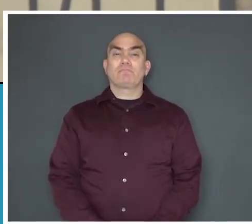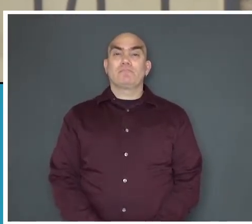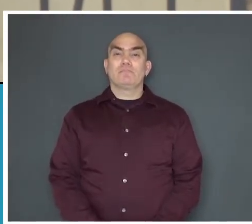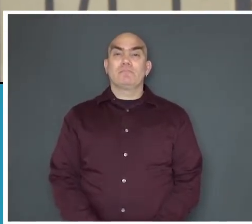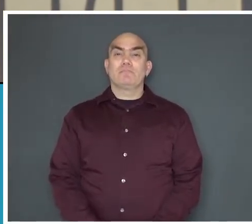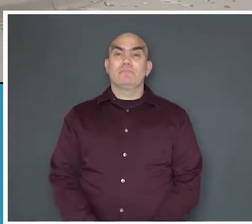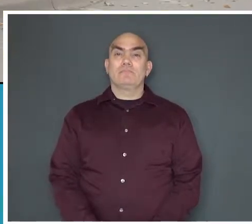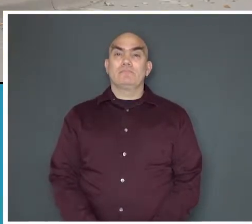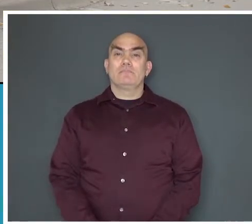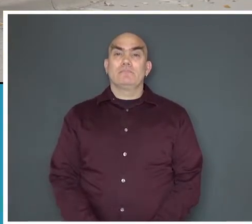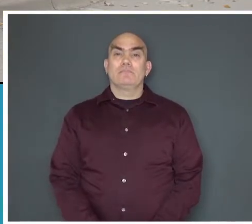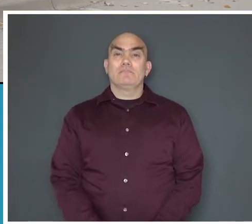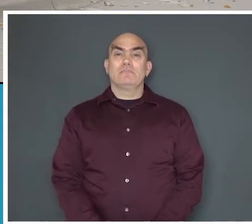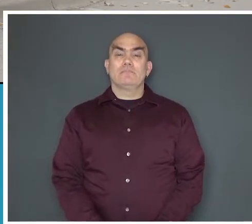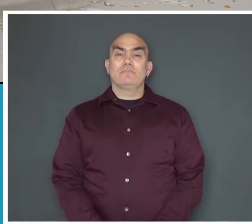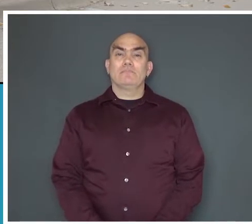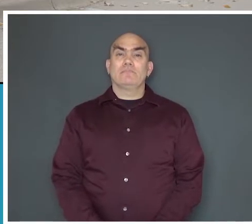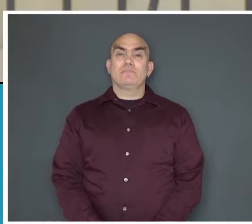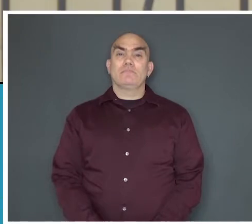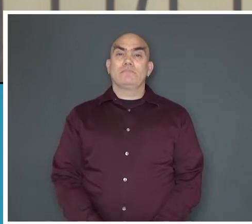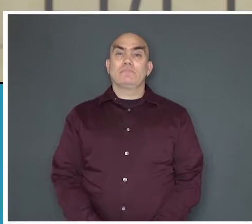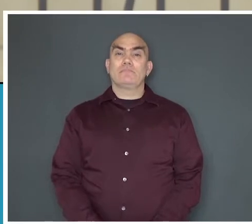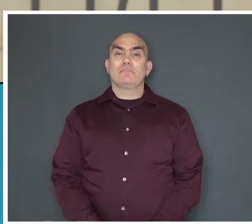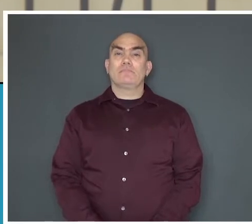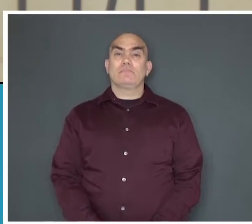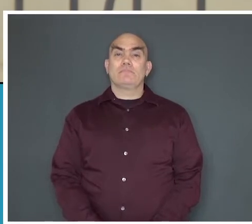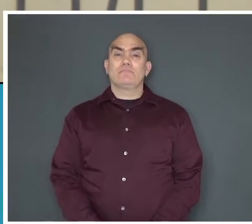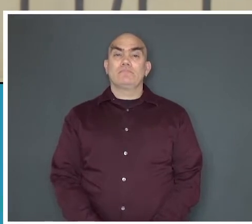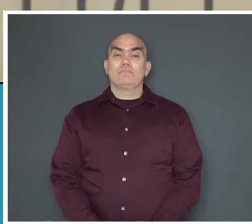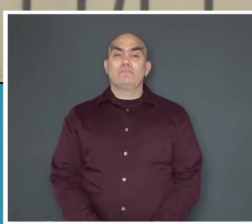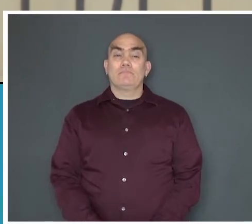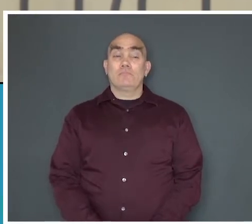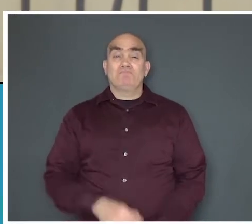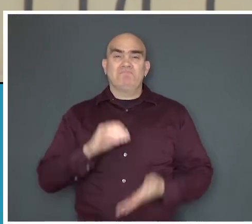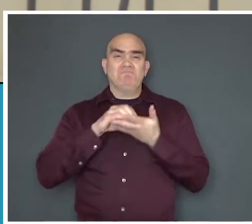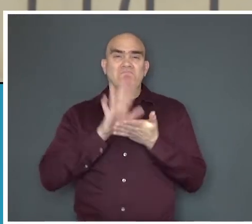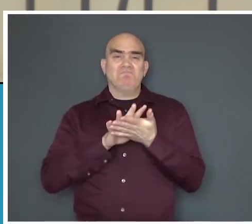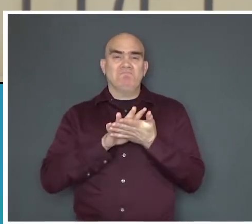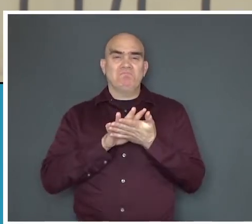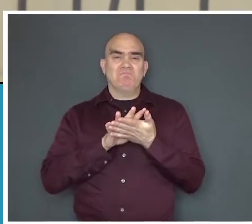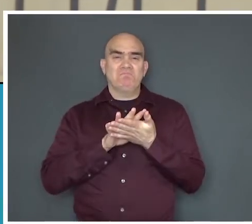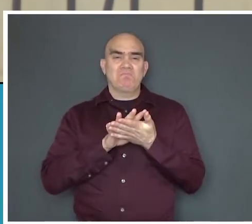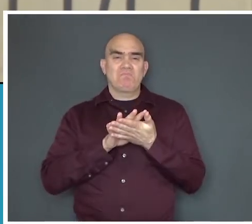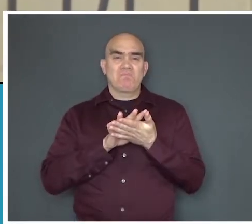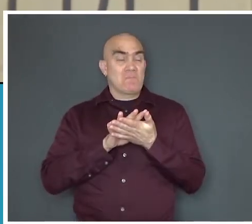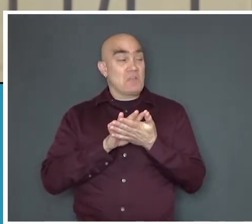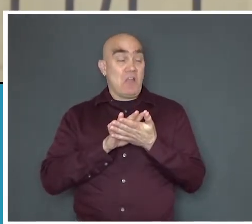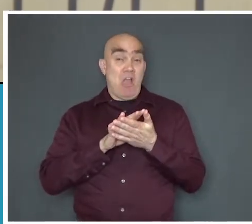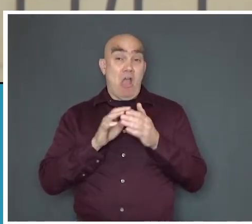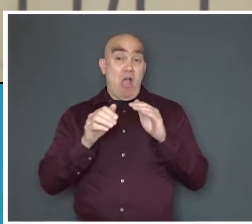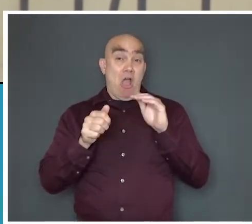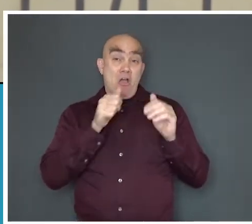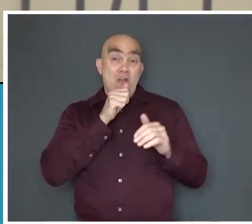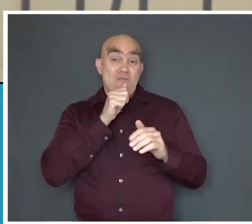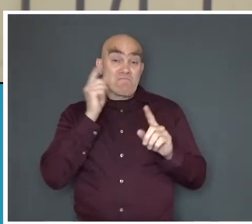(camera clicking) (birds chirping) Journal entry, undercover mission is a go.